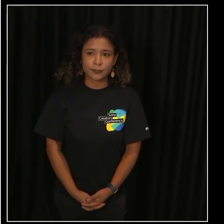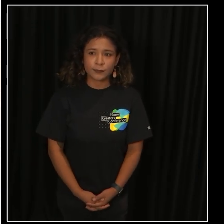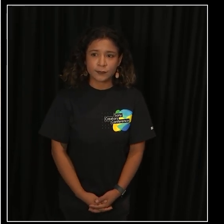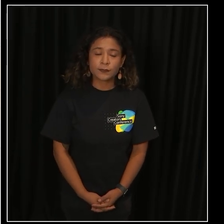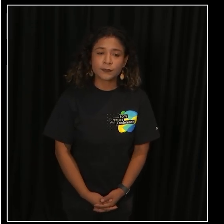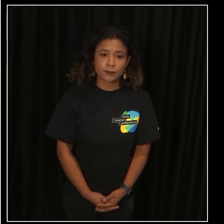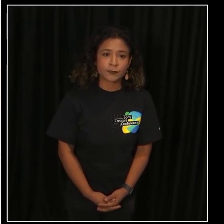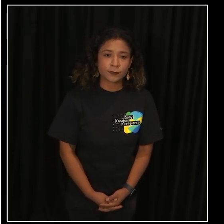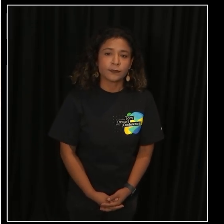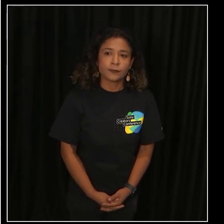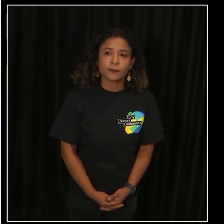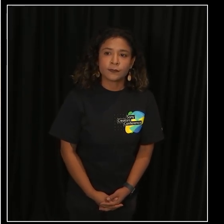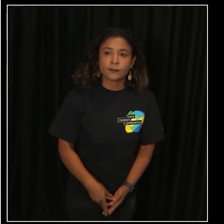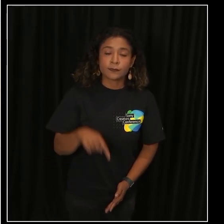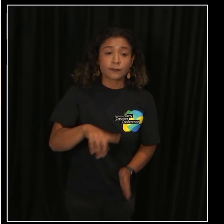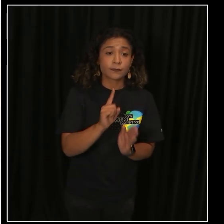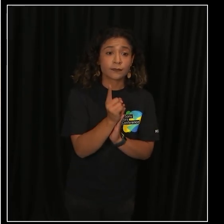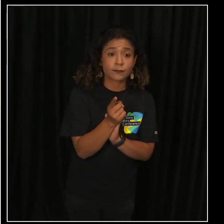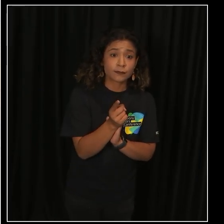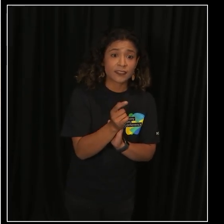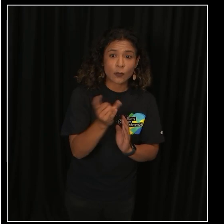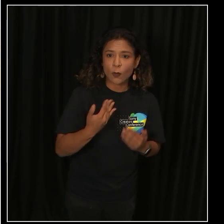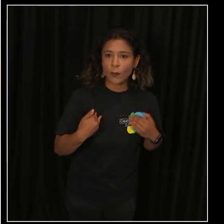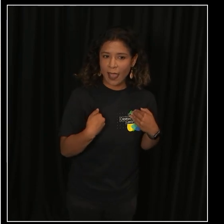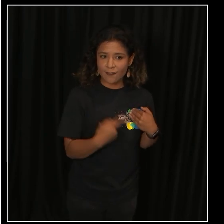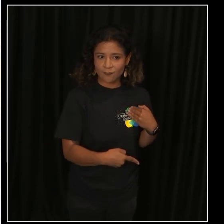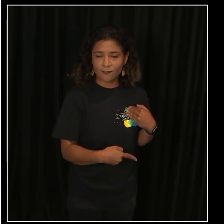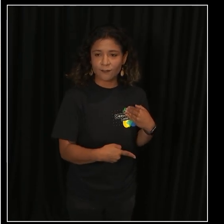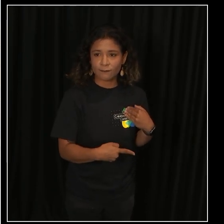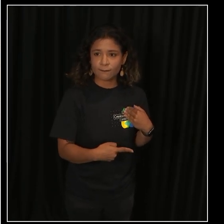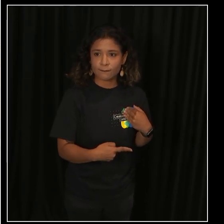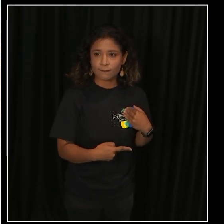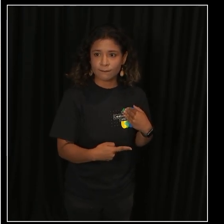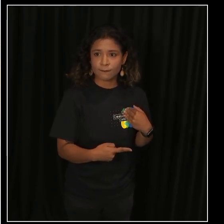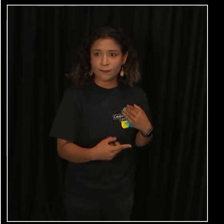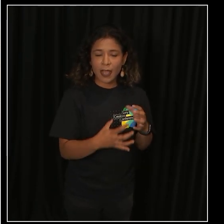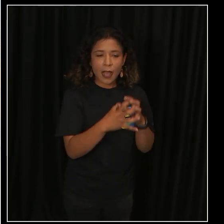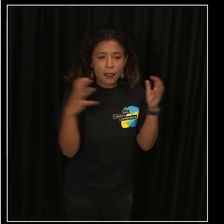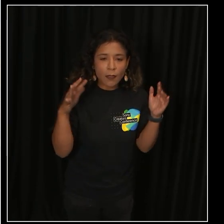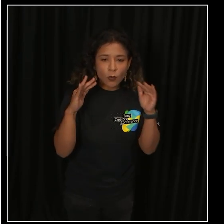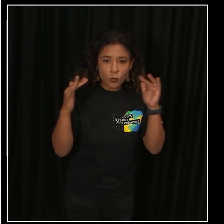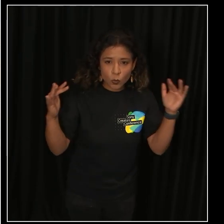At the this point, this is a result a lot of the noise has been reduced,